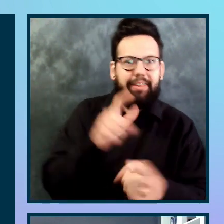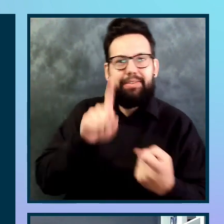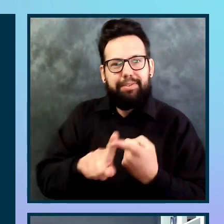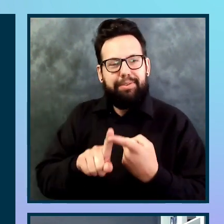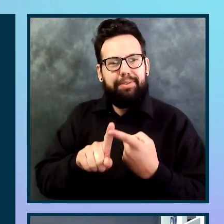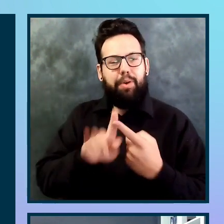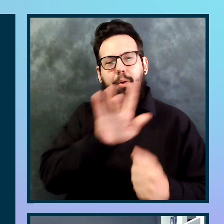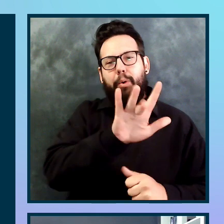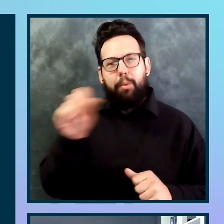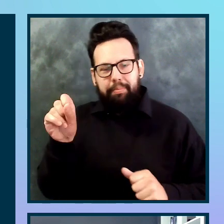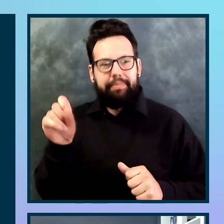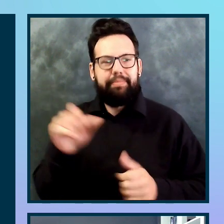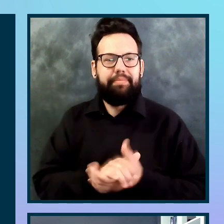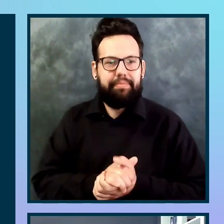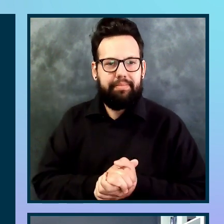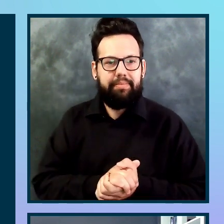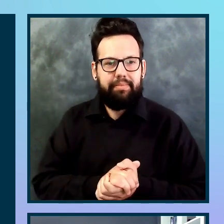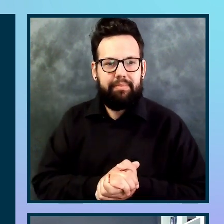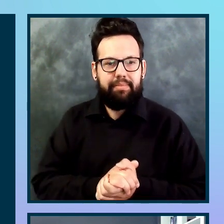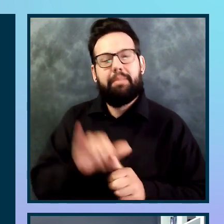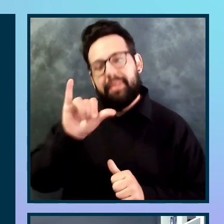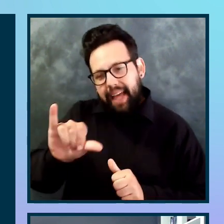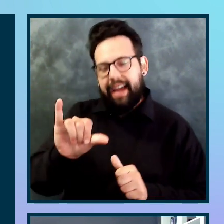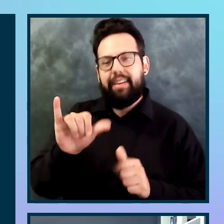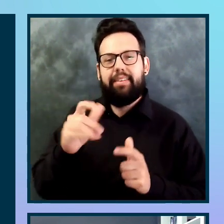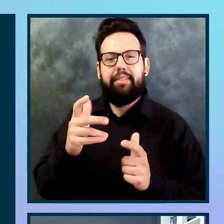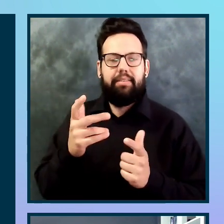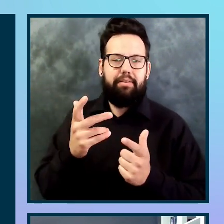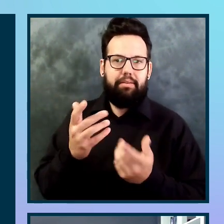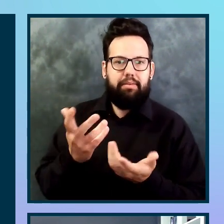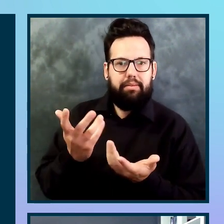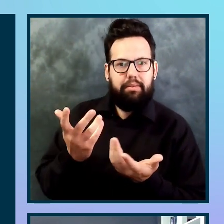to use certain functions to get out of this form because it's too complex.